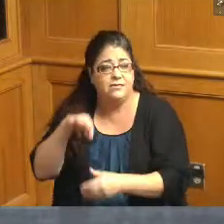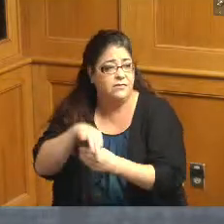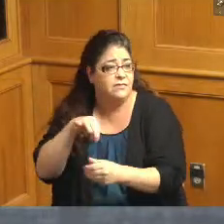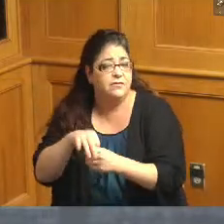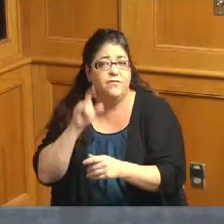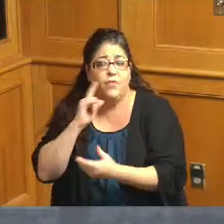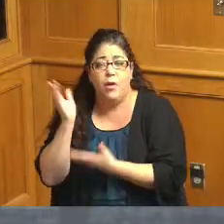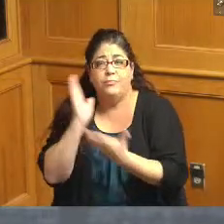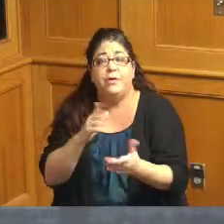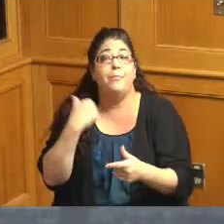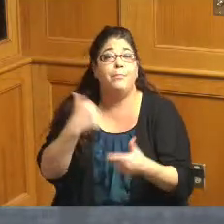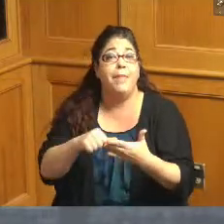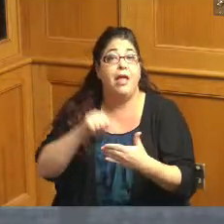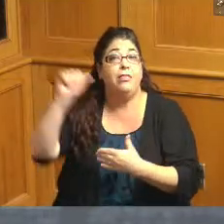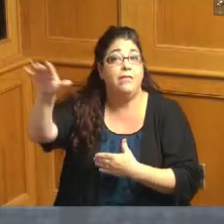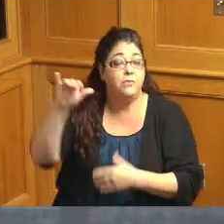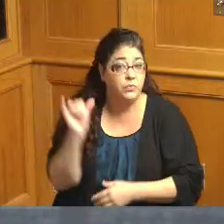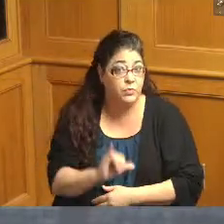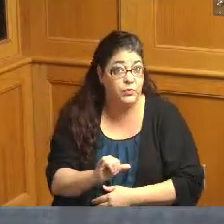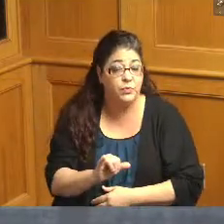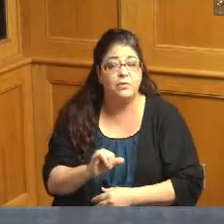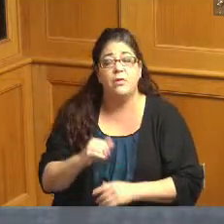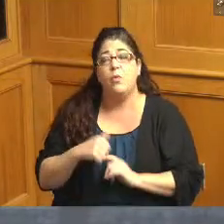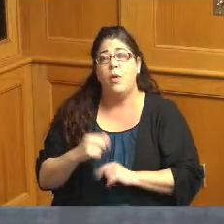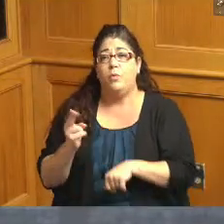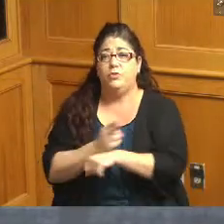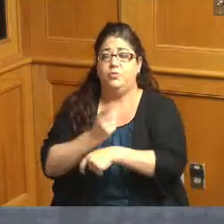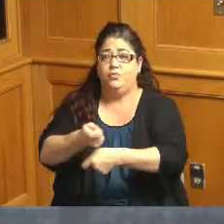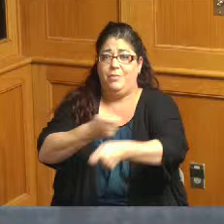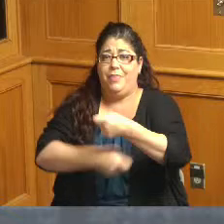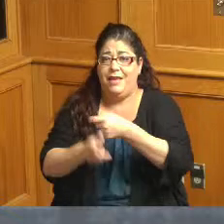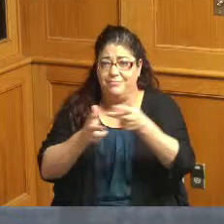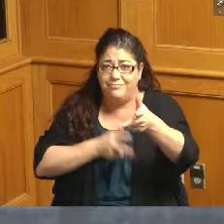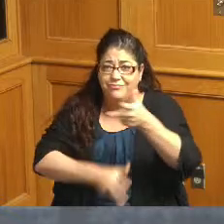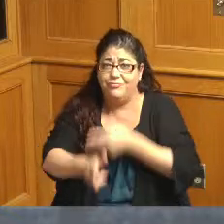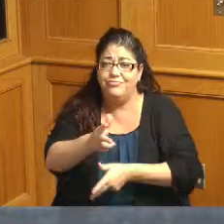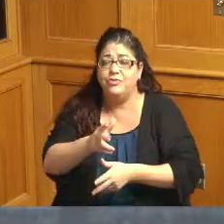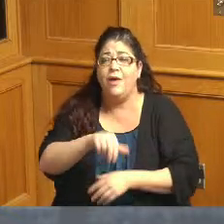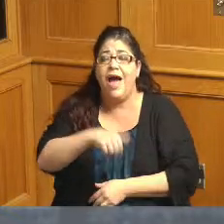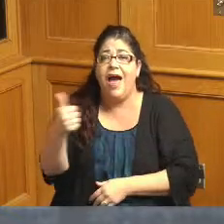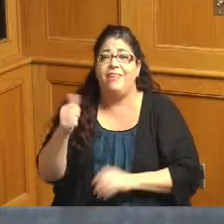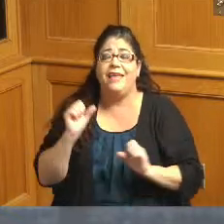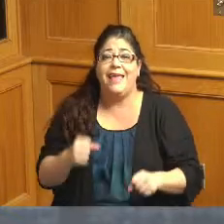deliver mail however we would like to upgrade to a vehicle that's capable of carrying both cargo